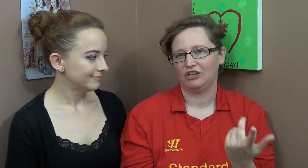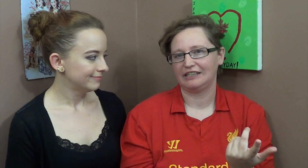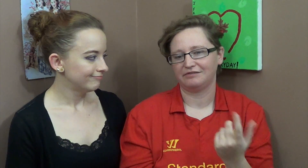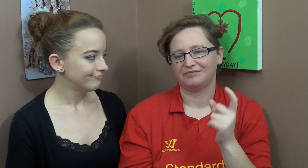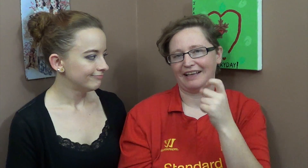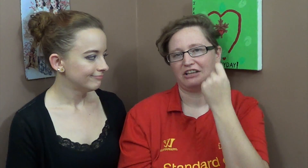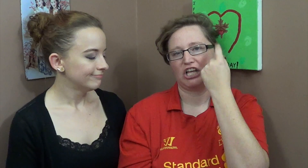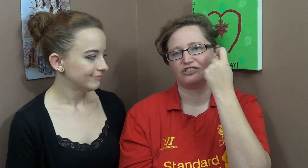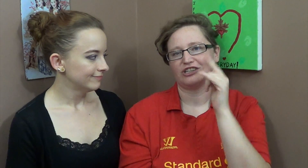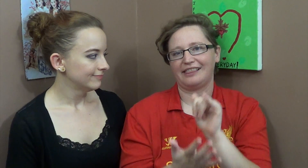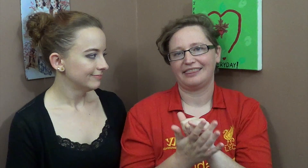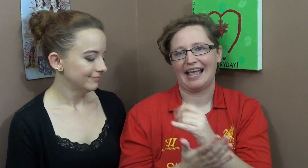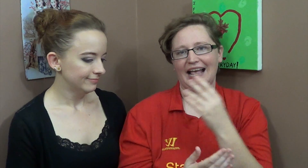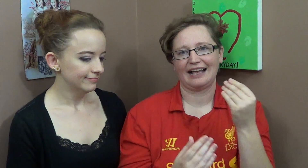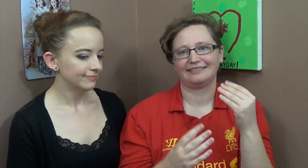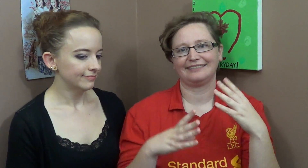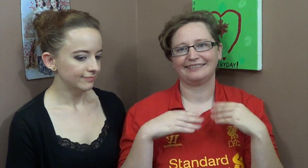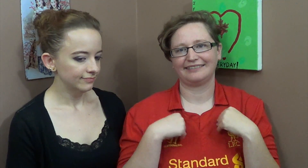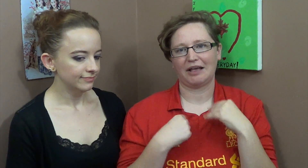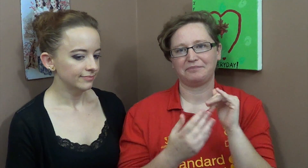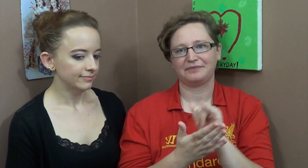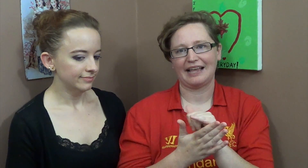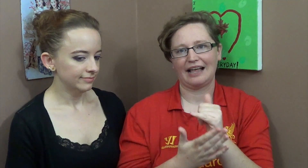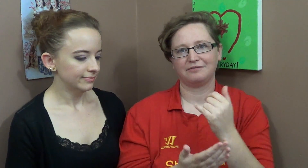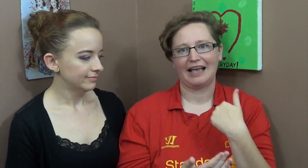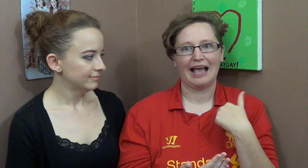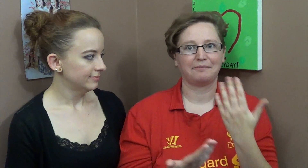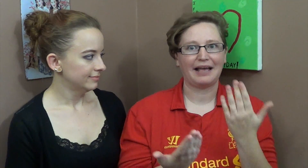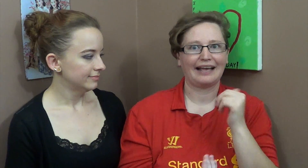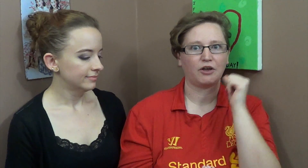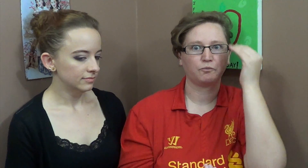just different and you have to understand that and accept that. I might